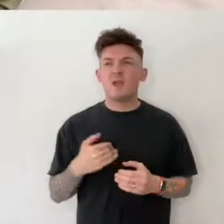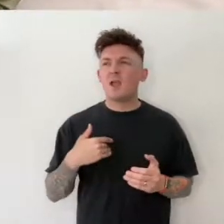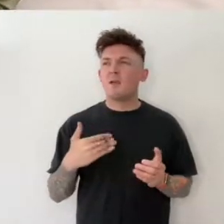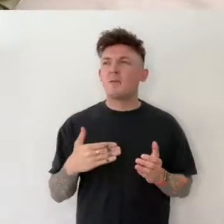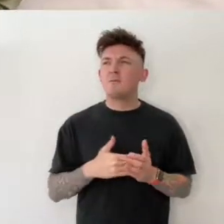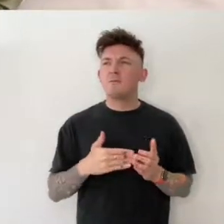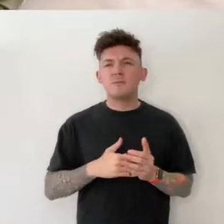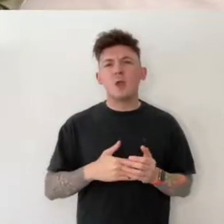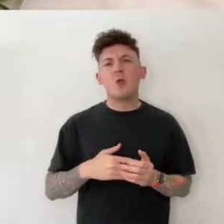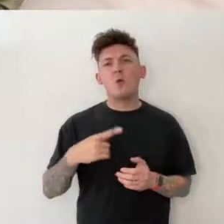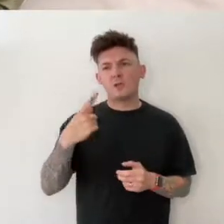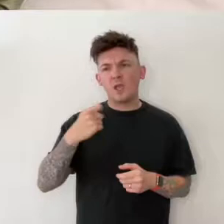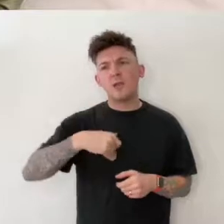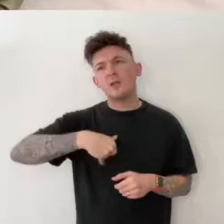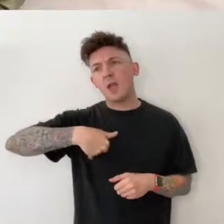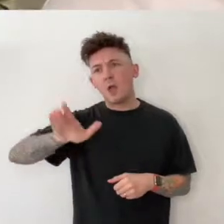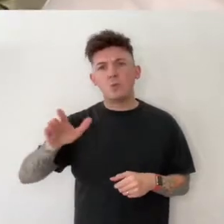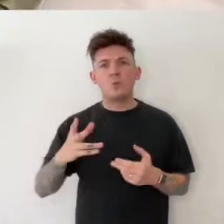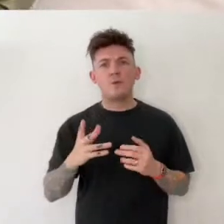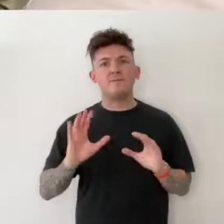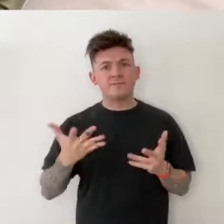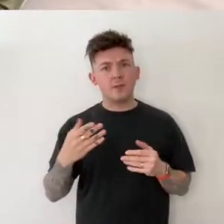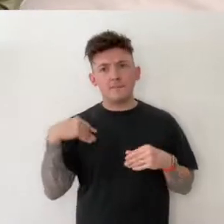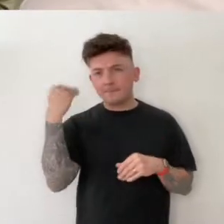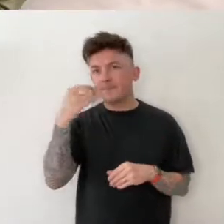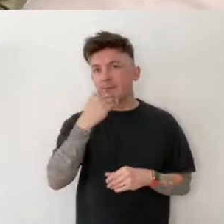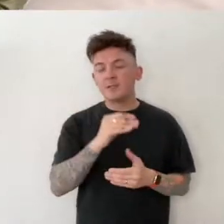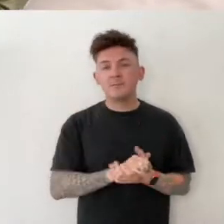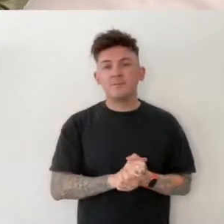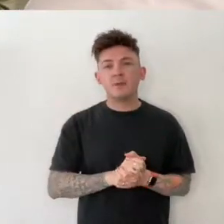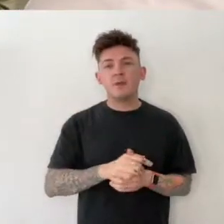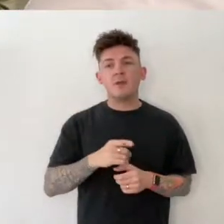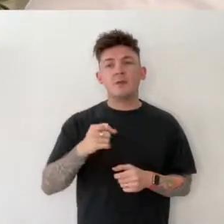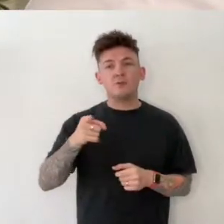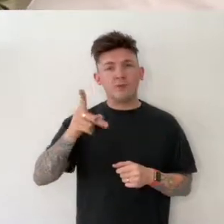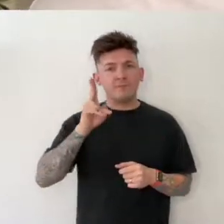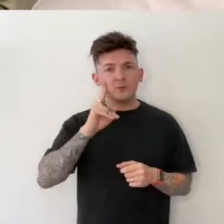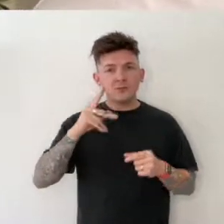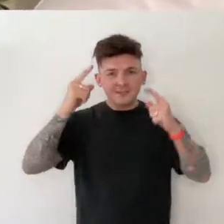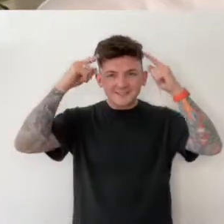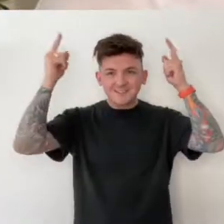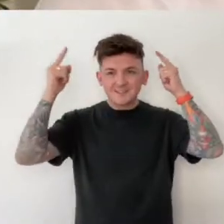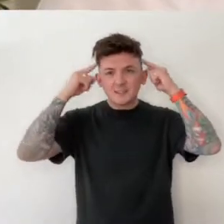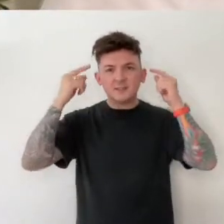probably go out without my makeup. do you ever watch dumbo? the film dumbo if you did